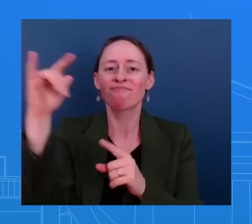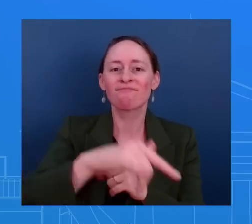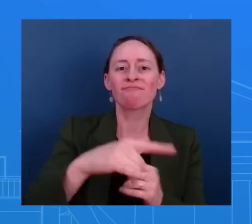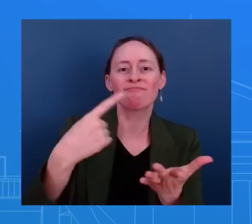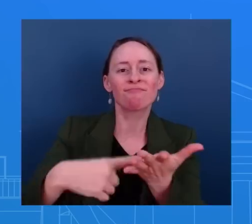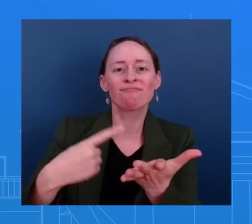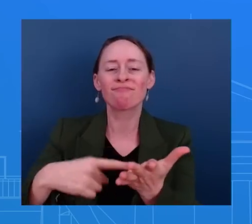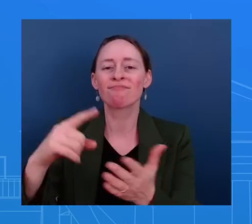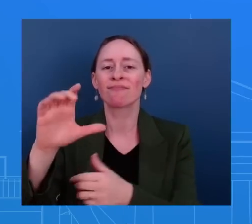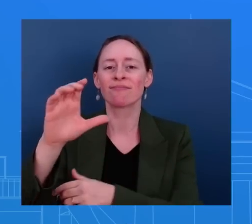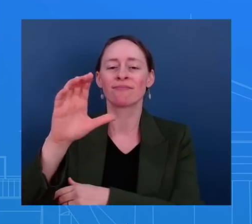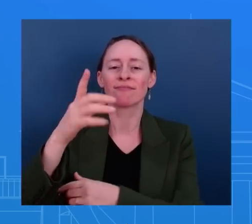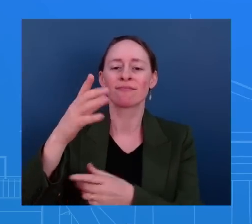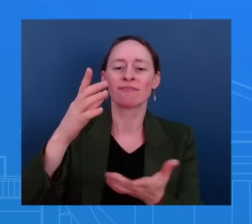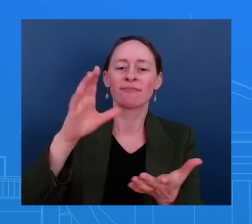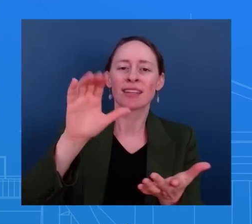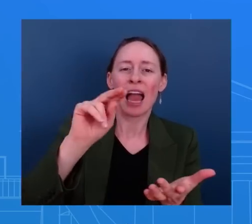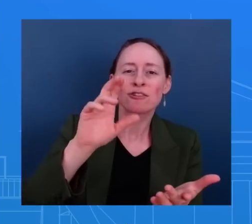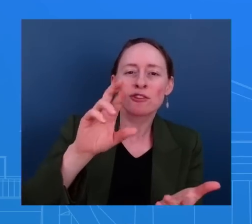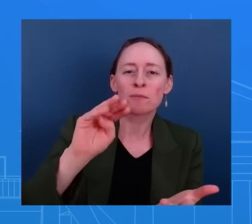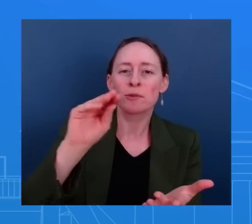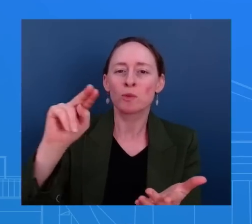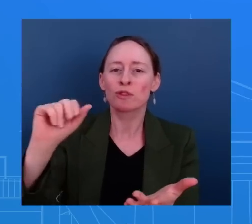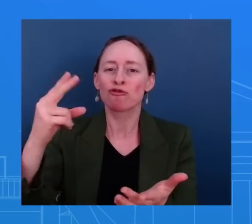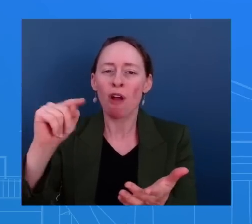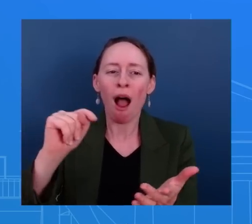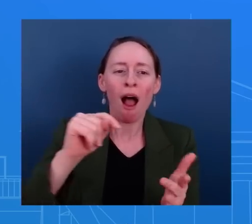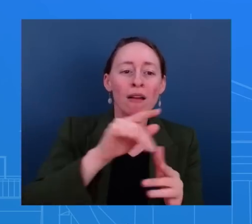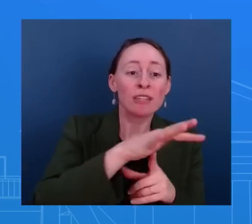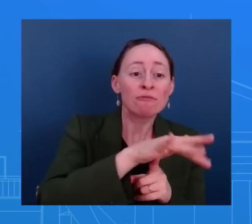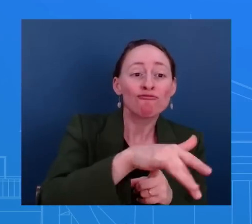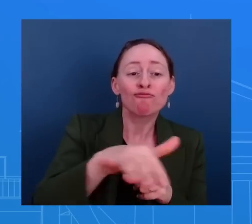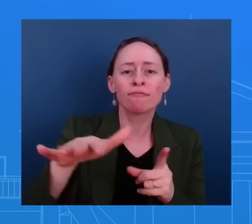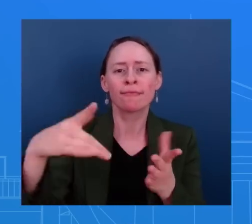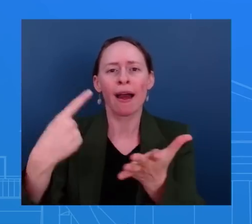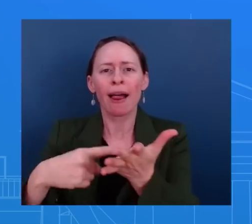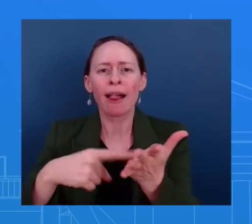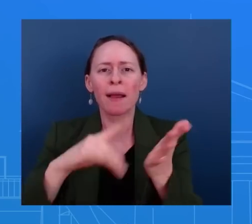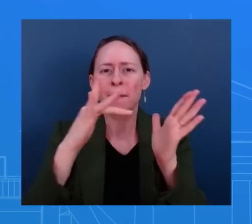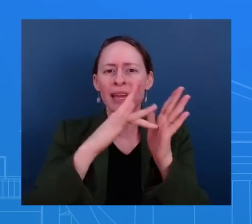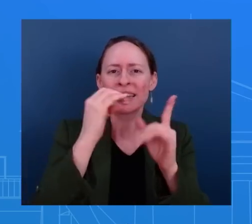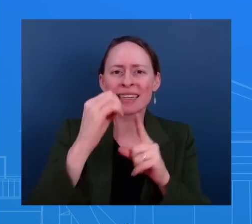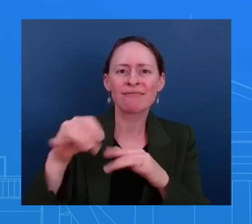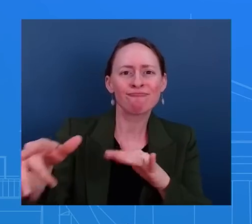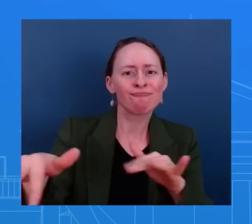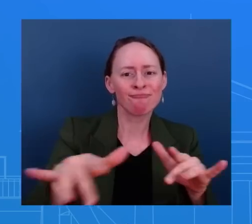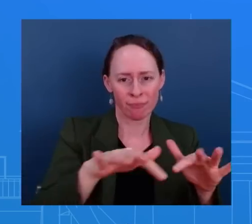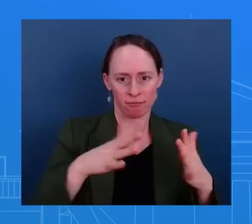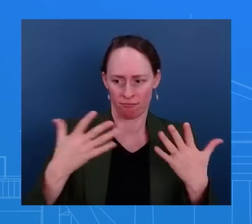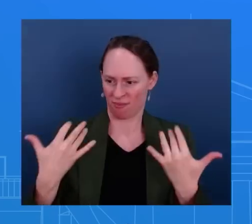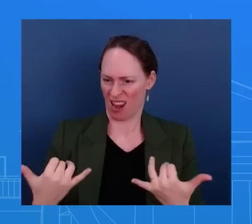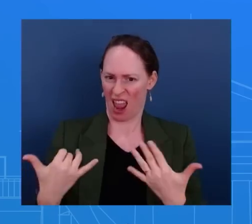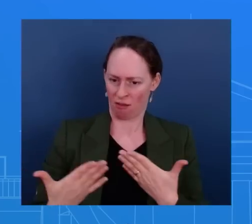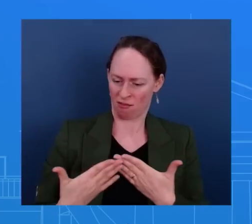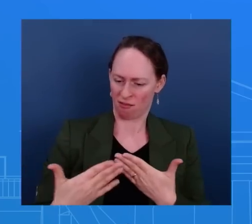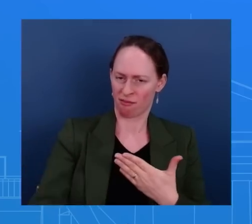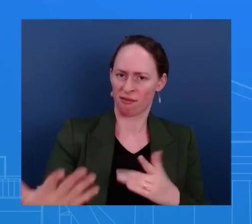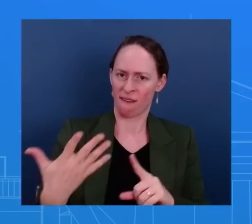Has the president communicated what -- you know, in the next five months, what his priorities will be when it -- when it comes to things that he can accomplish over the --